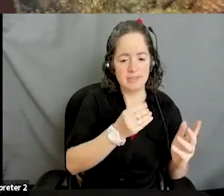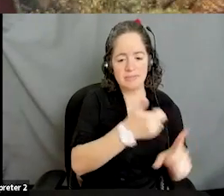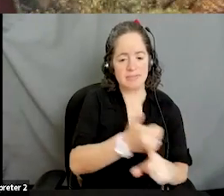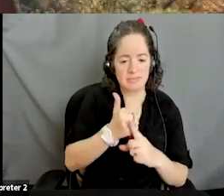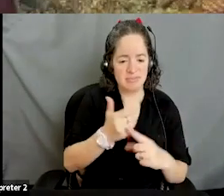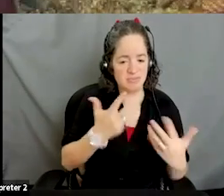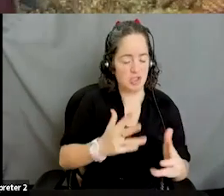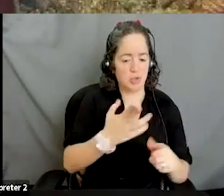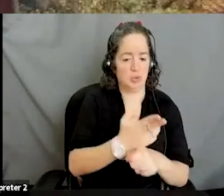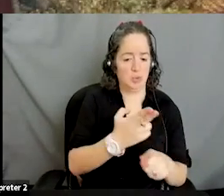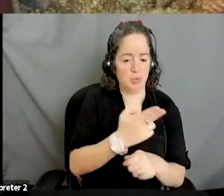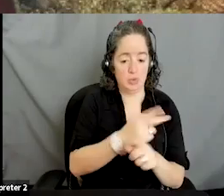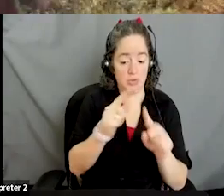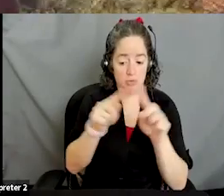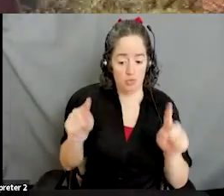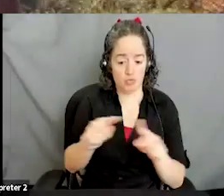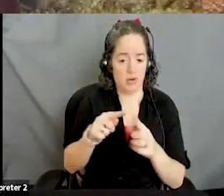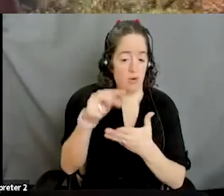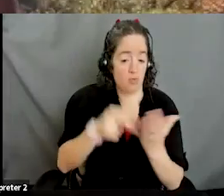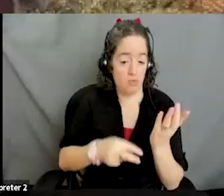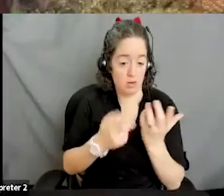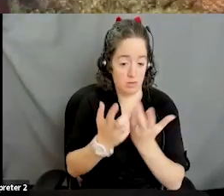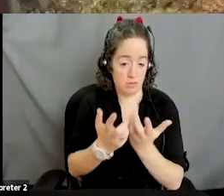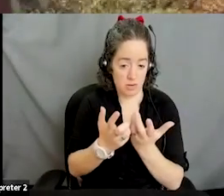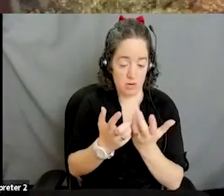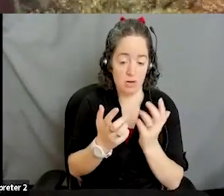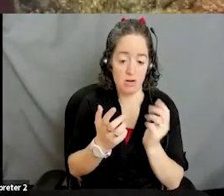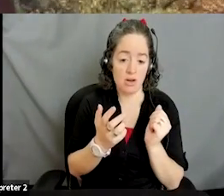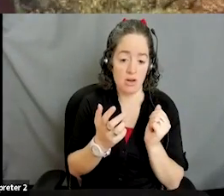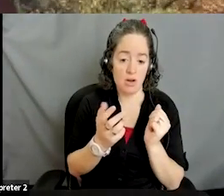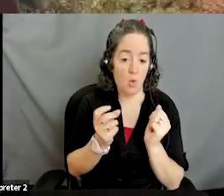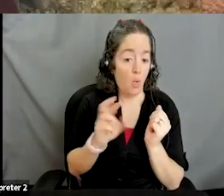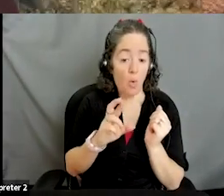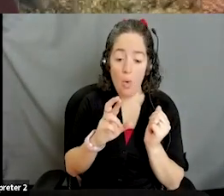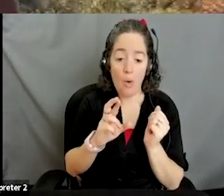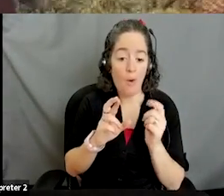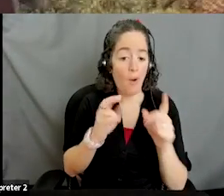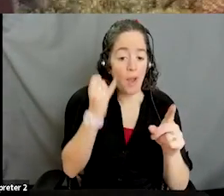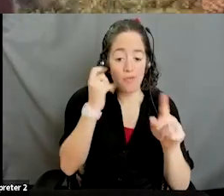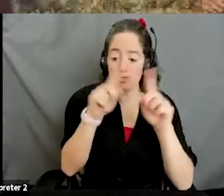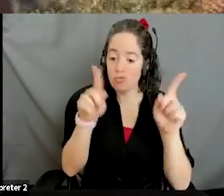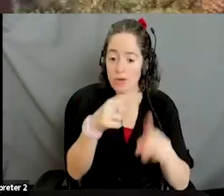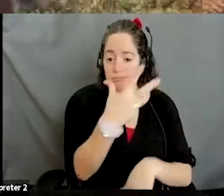or to navigate a website with only a keyboard on the technical side.